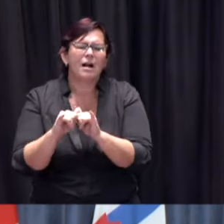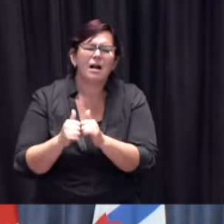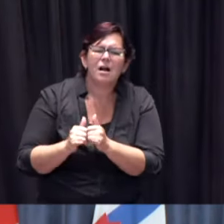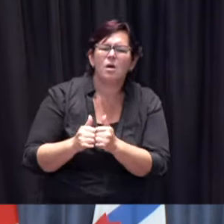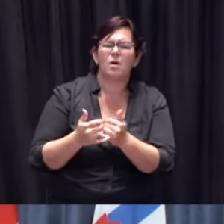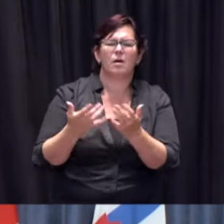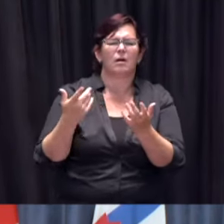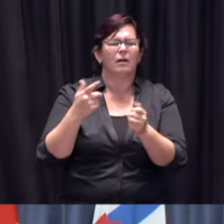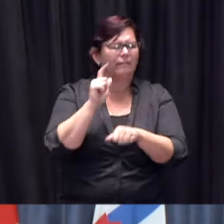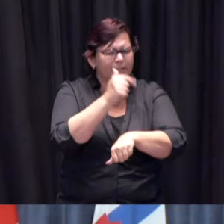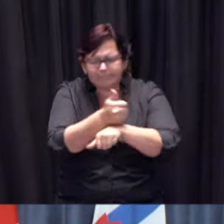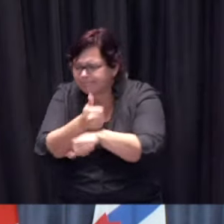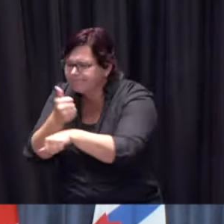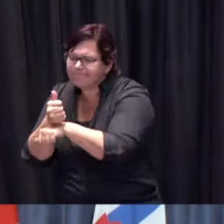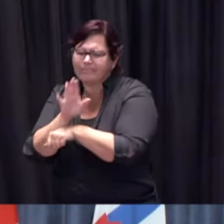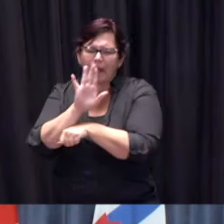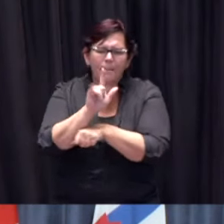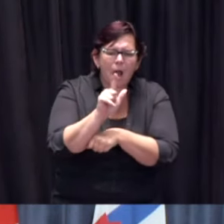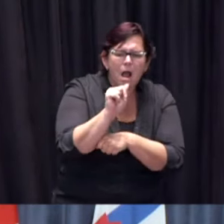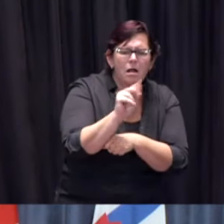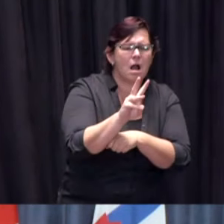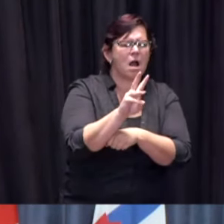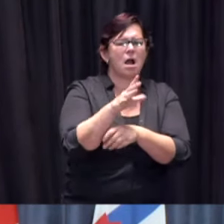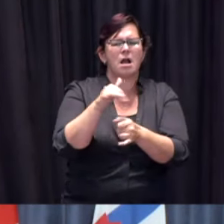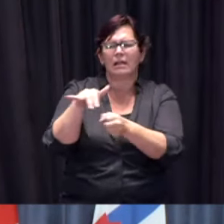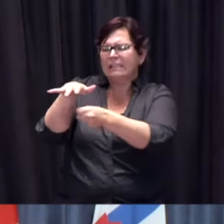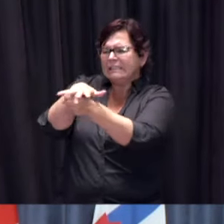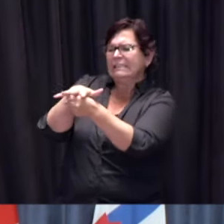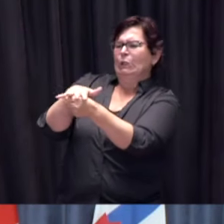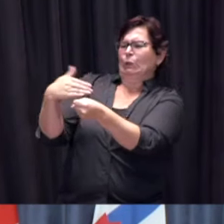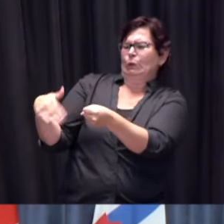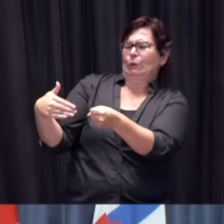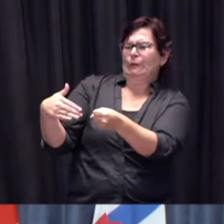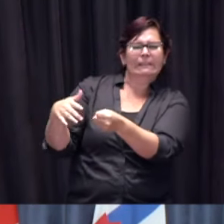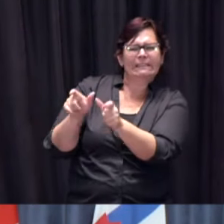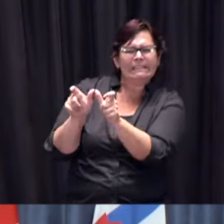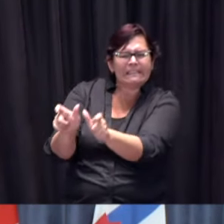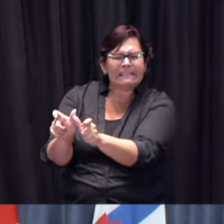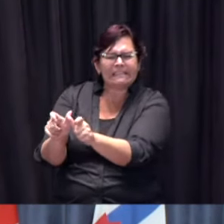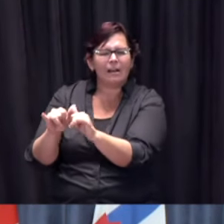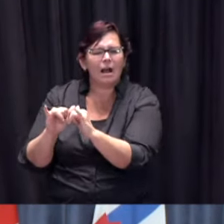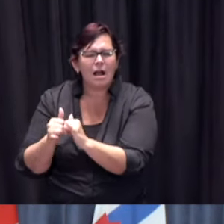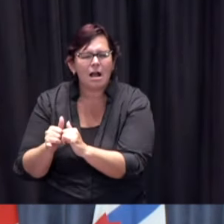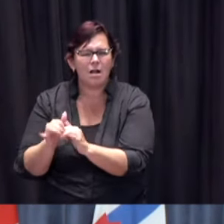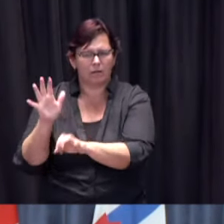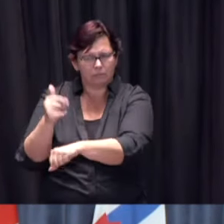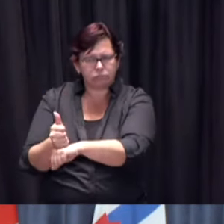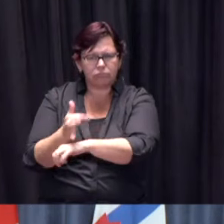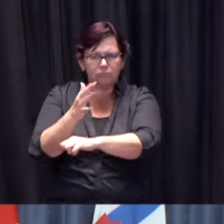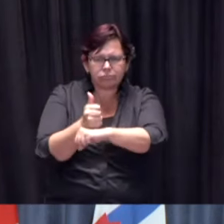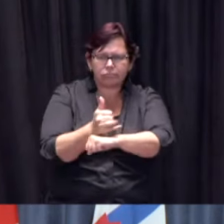been developed or whether it's for bars that we're looking to put in place at this council meeting. All of these measures are critical